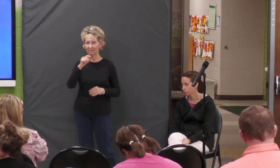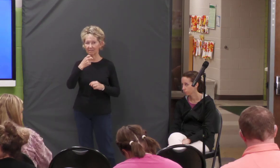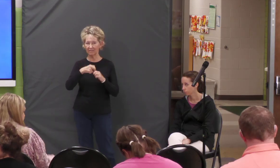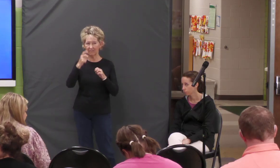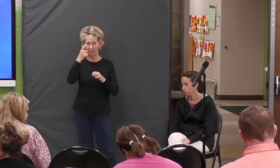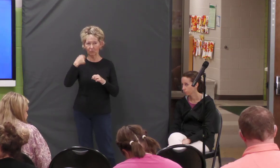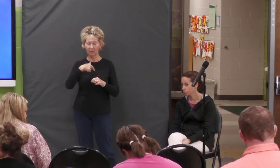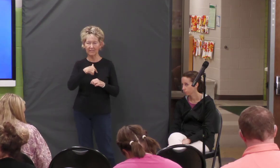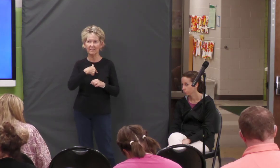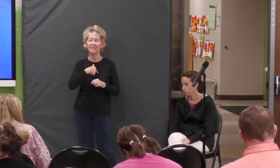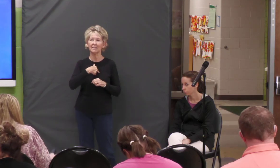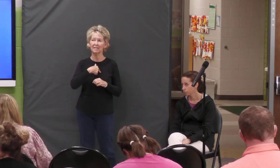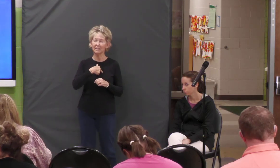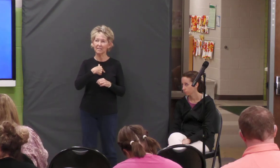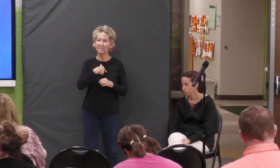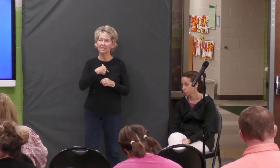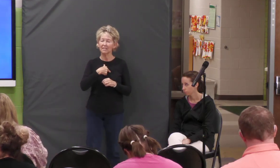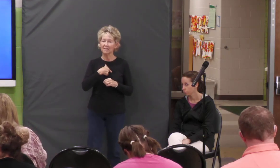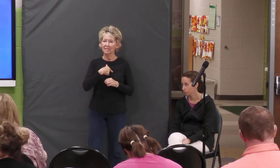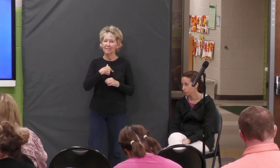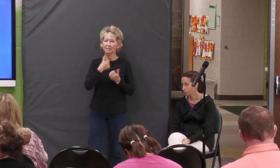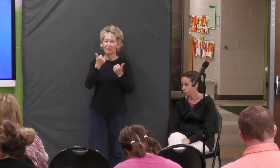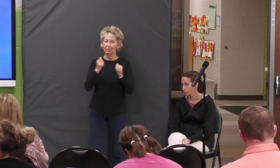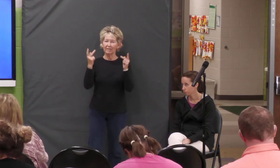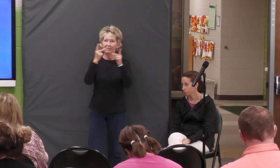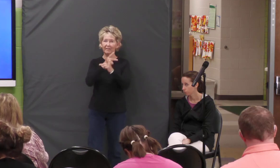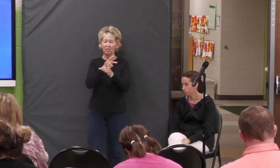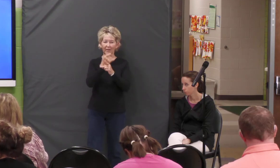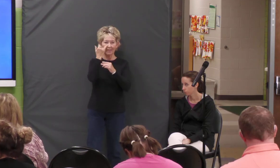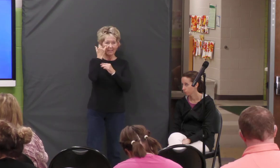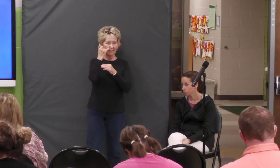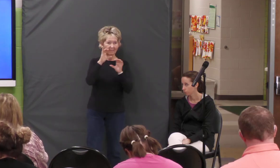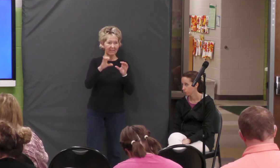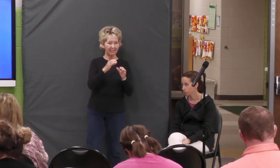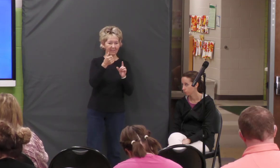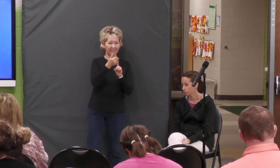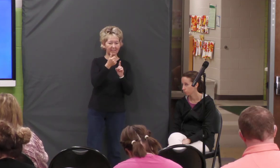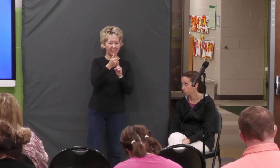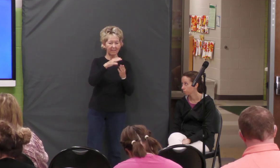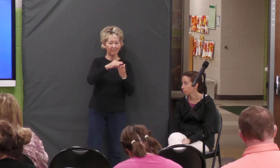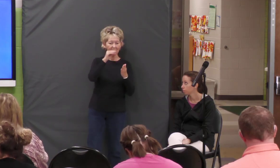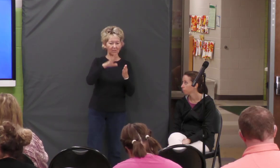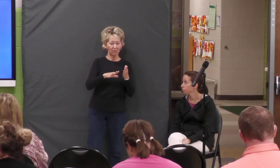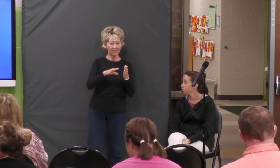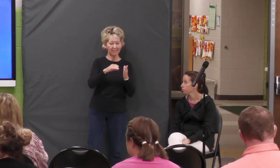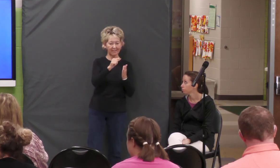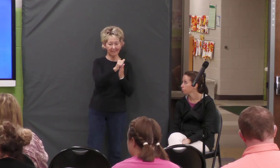to be some fine lines between figuring out whether or not an activity is a student account or whether